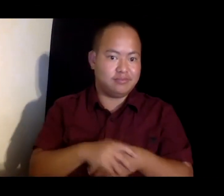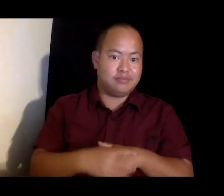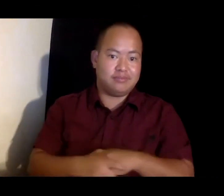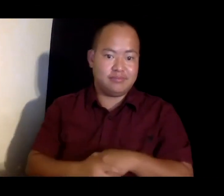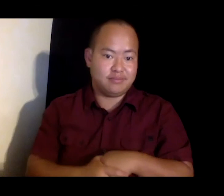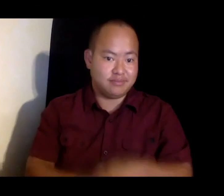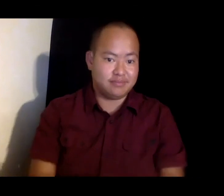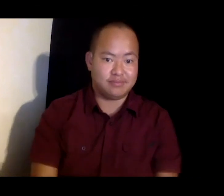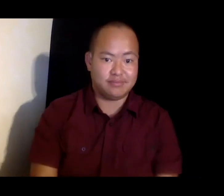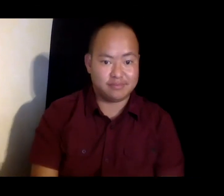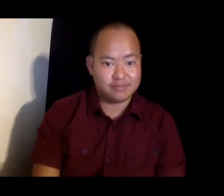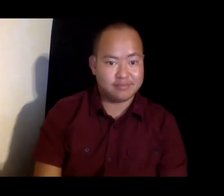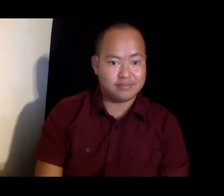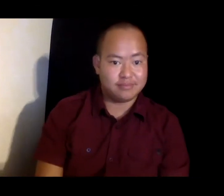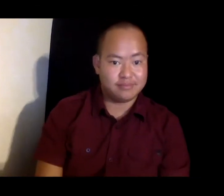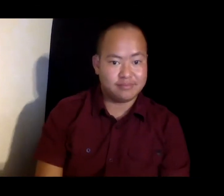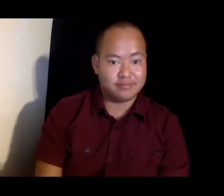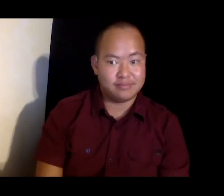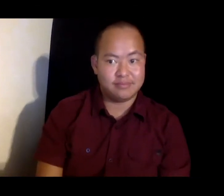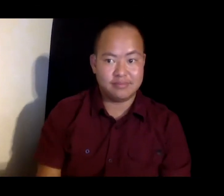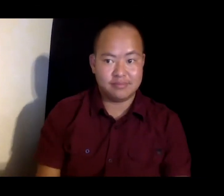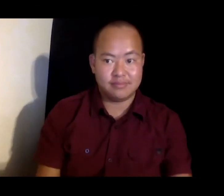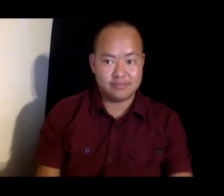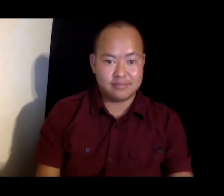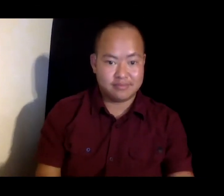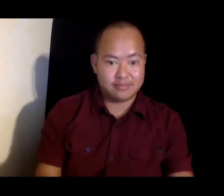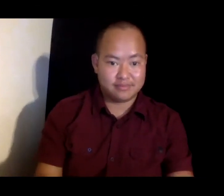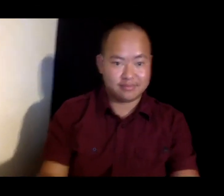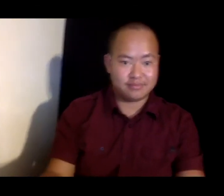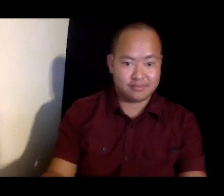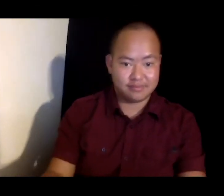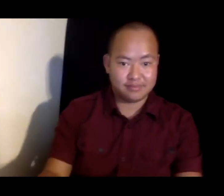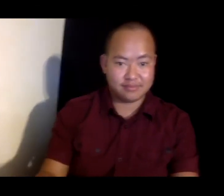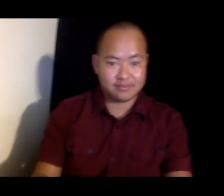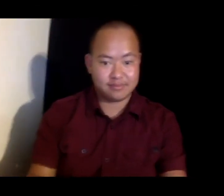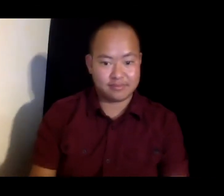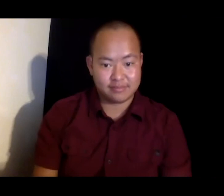Yeah, you made a great point. I agree with you 1000%.